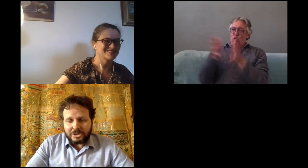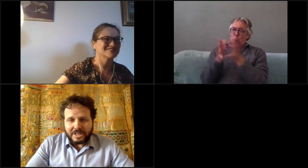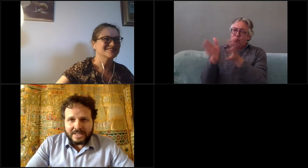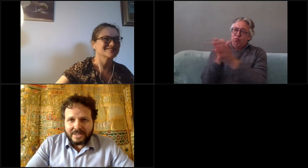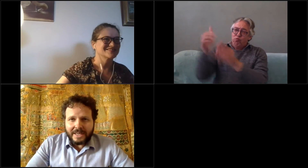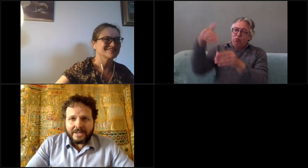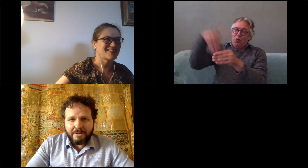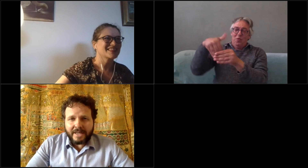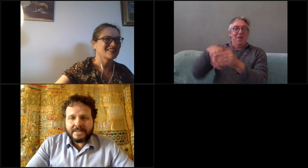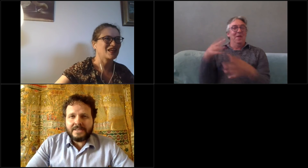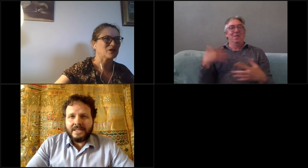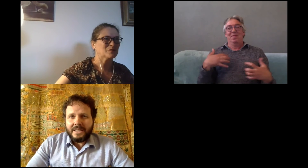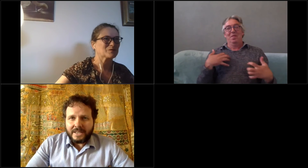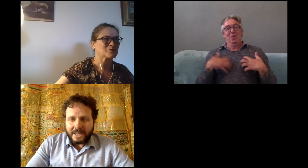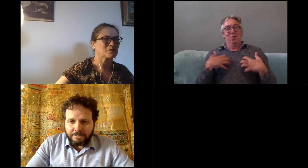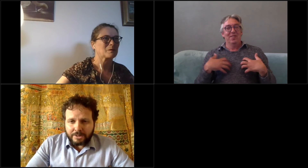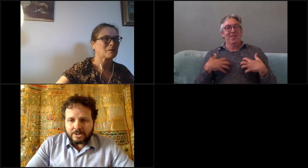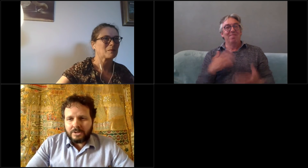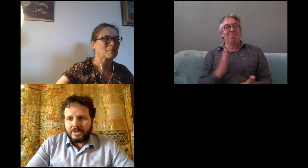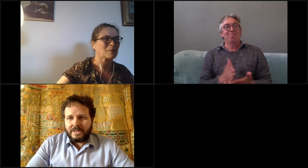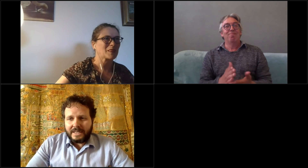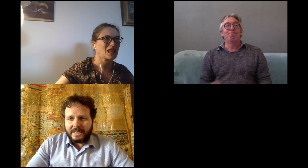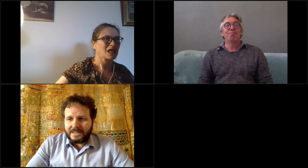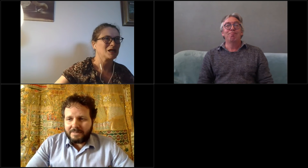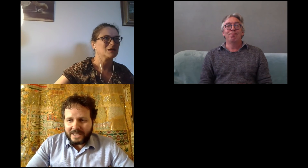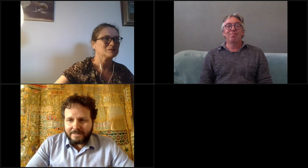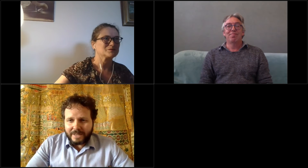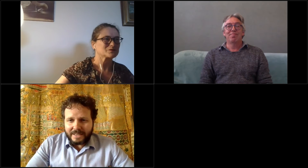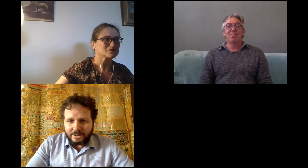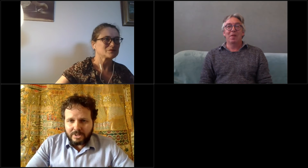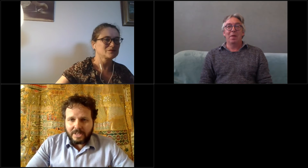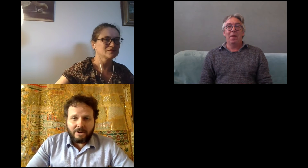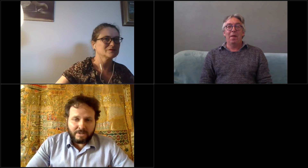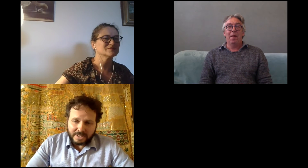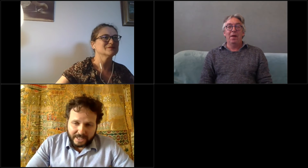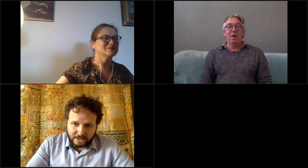It really reflects the efforts that an intermediate body is doing now